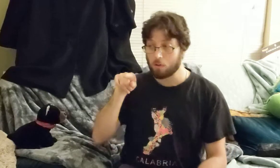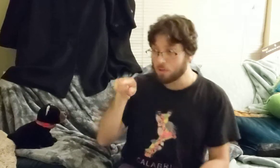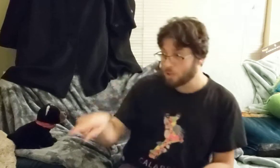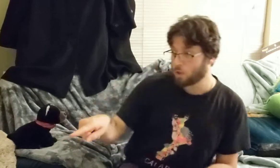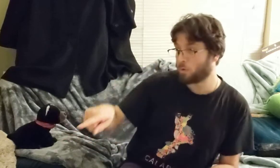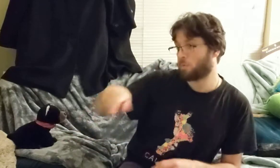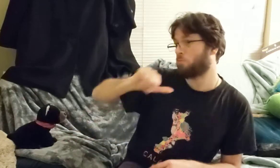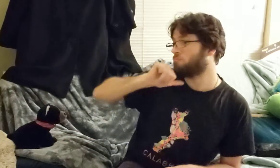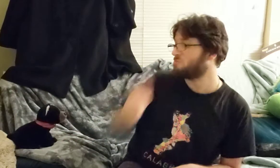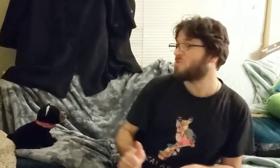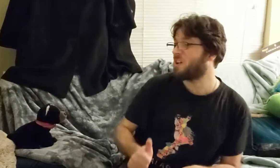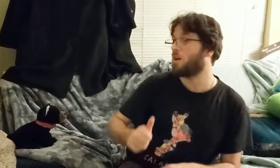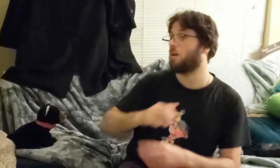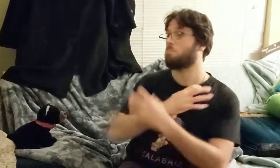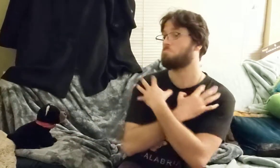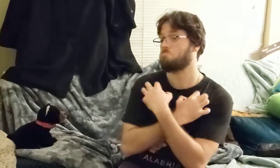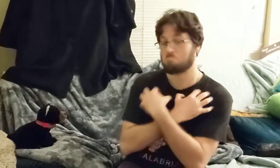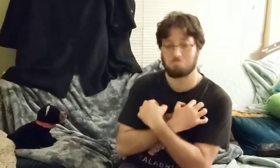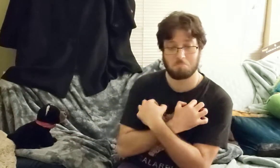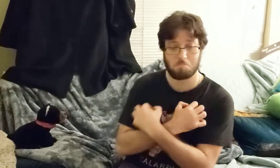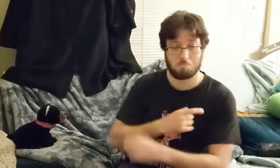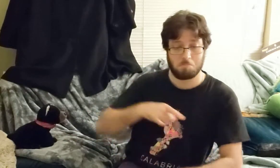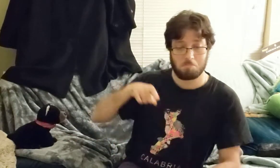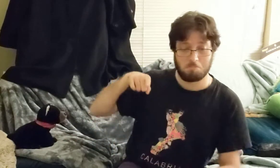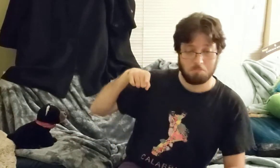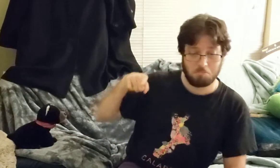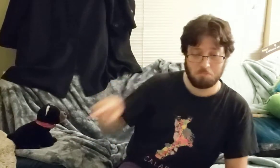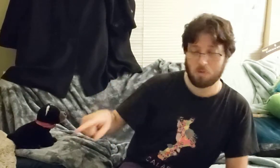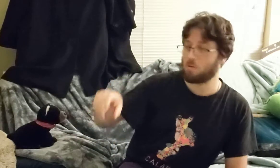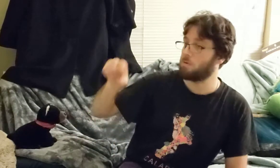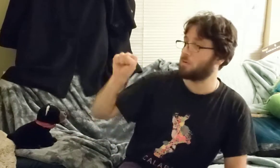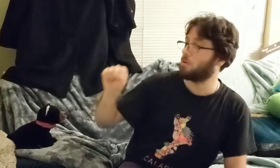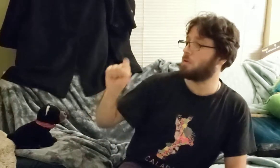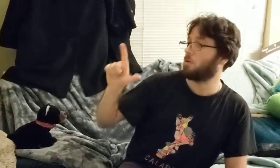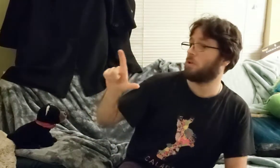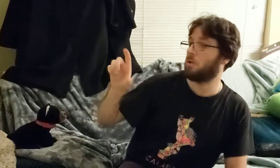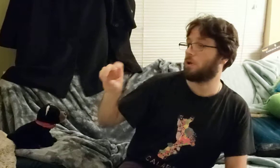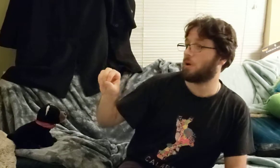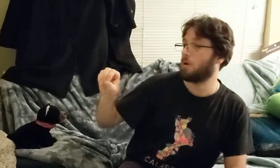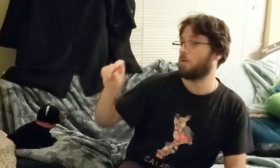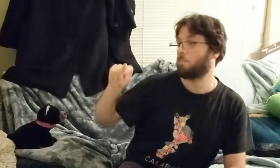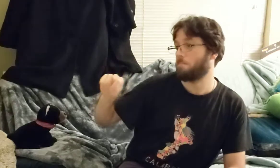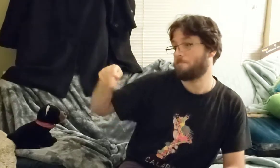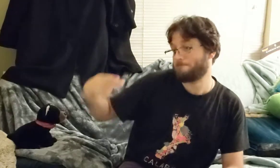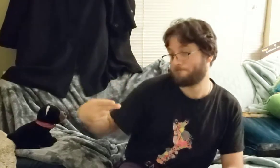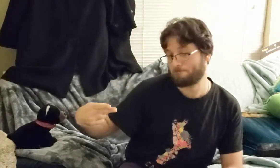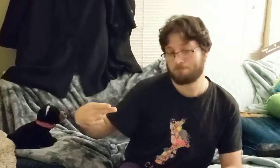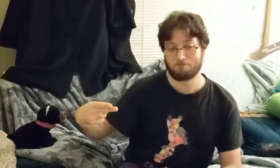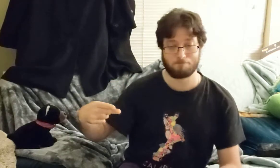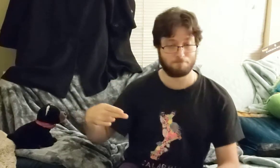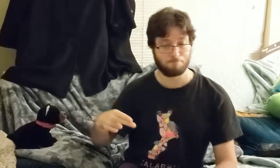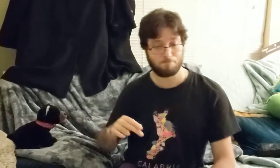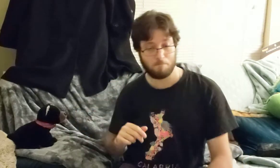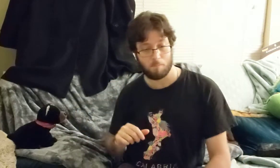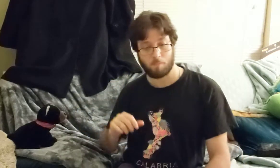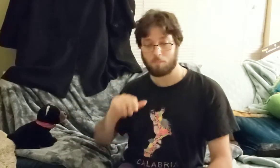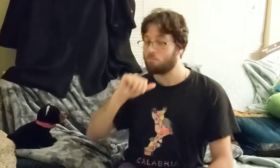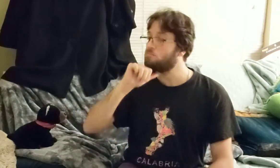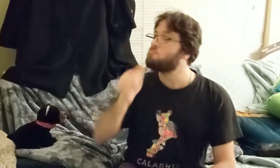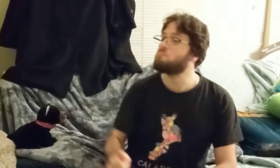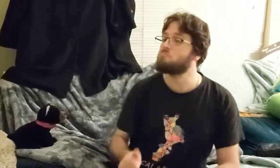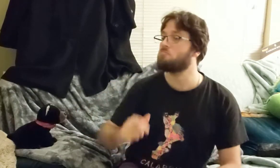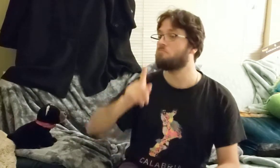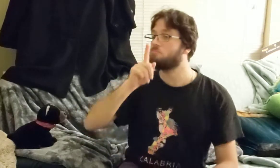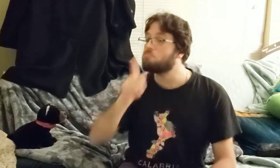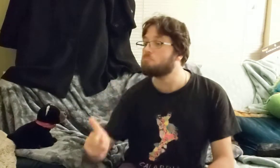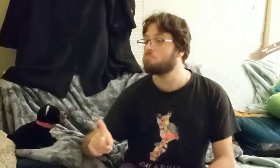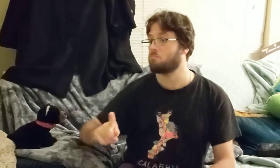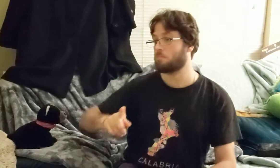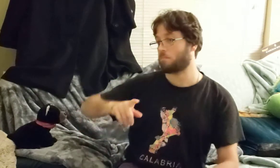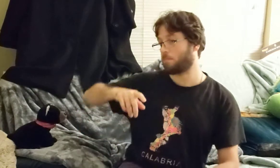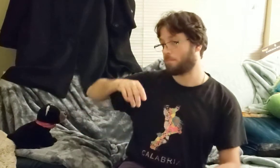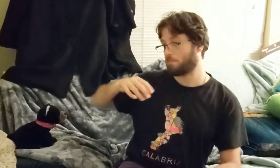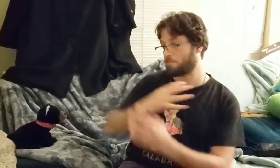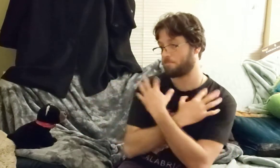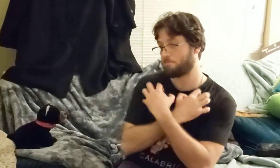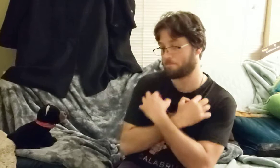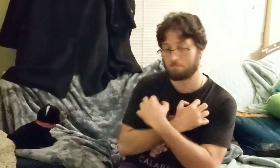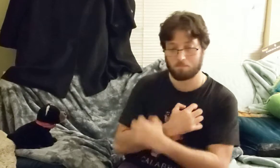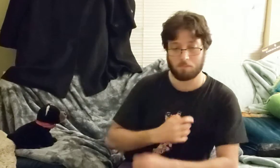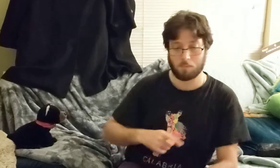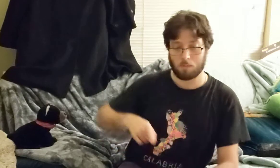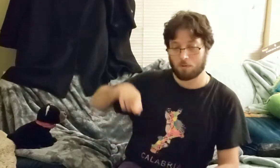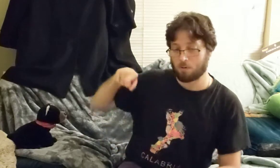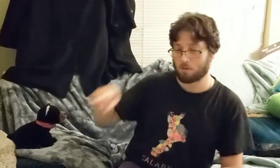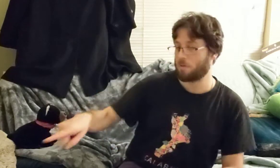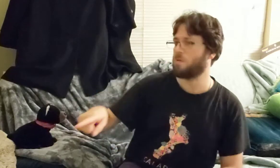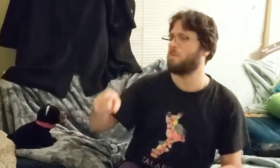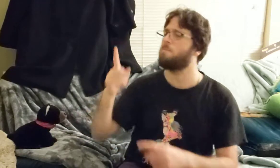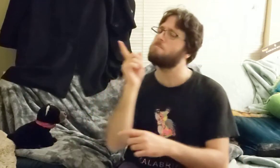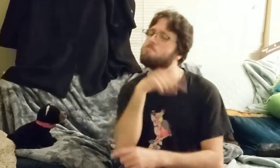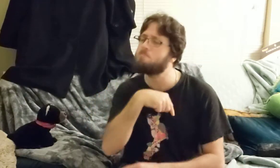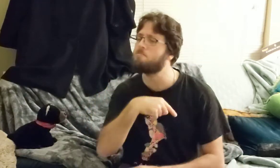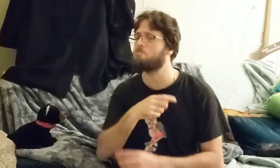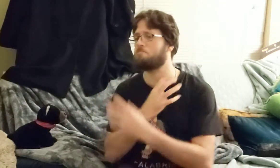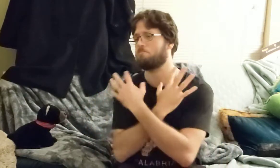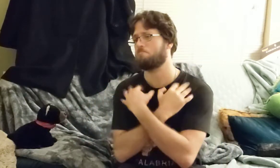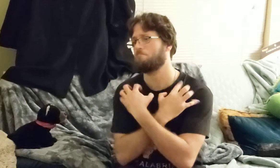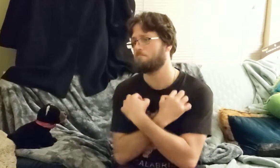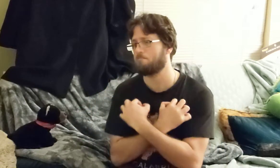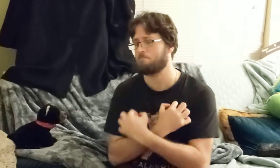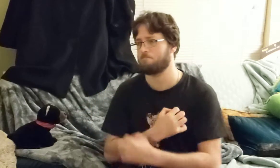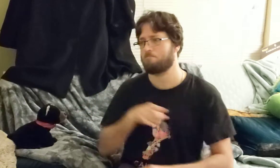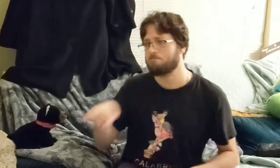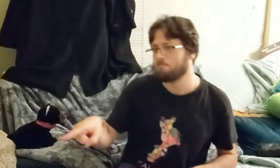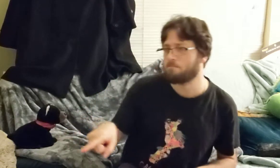YOU NOT BEAR, YOU S-L-O-T-H, NOT TRUE BEAR, YOU FALSE BEAR YOU.